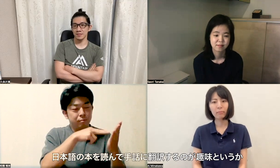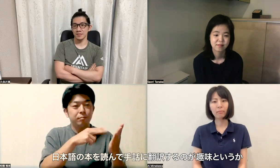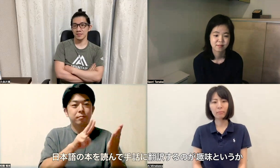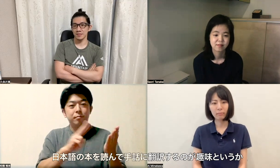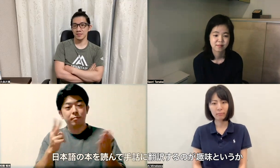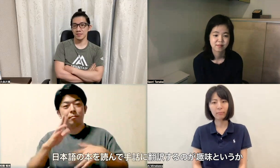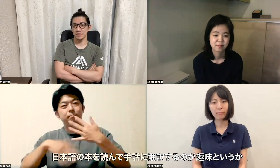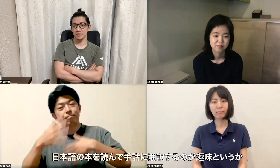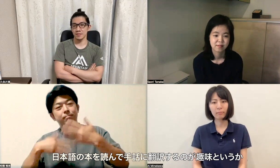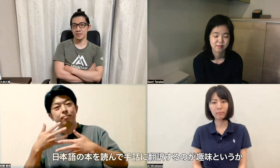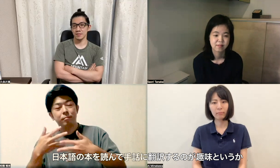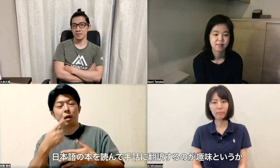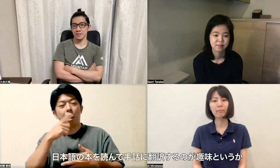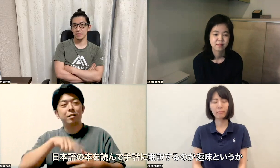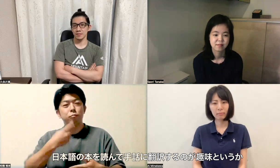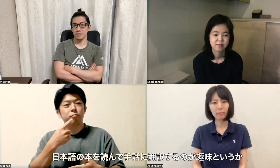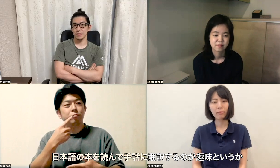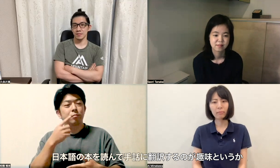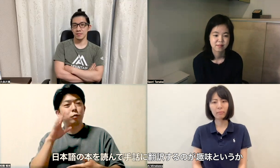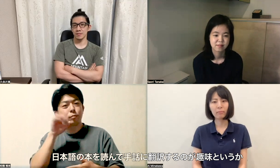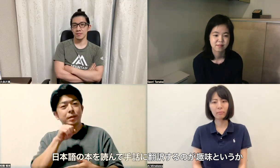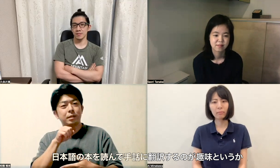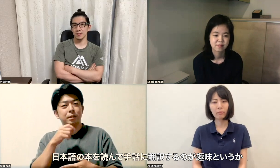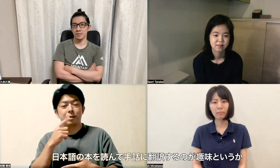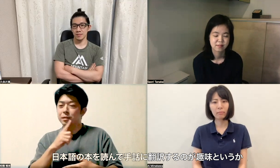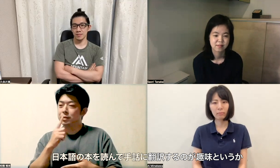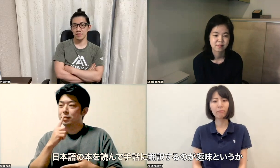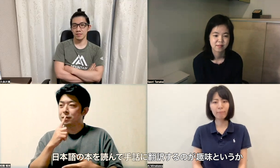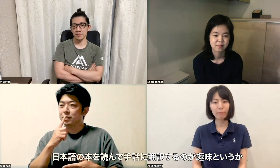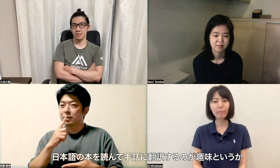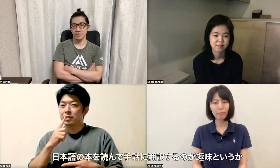It's a kind of my hobby, reading Japanese books and translating them into sign language.